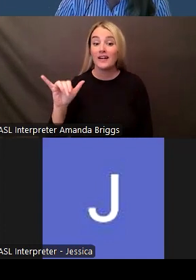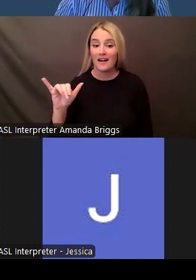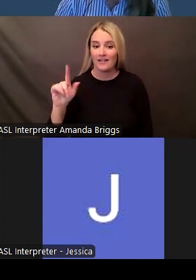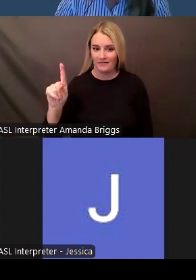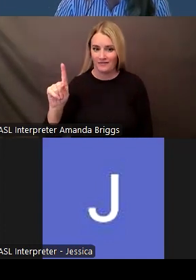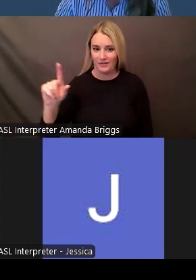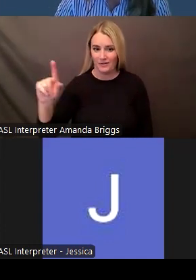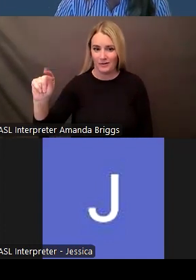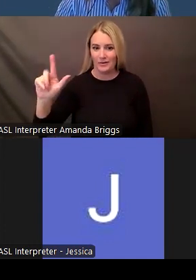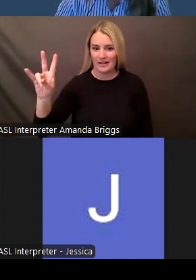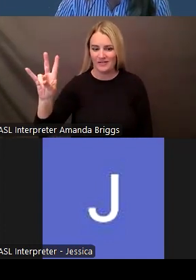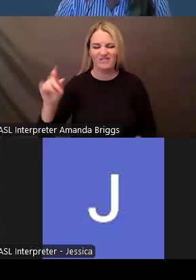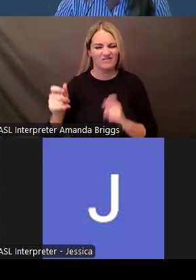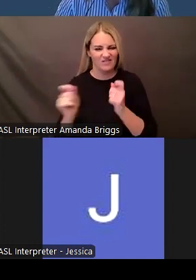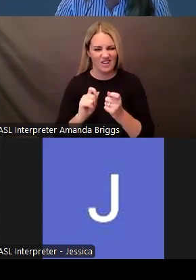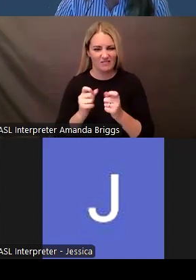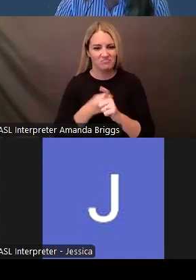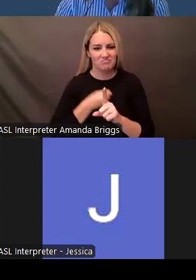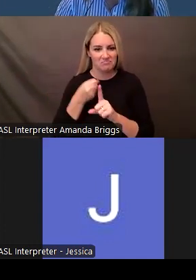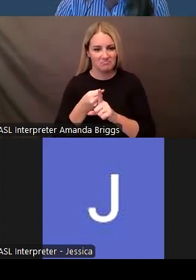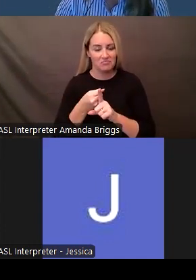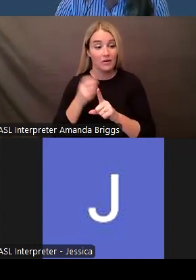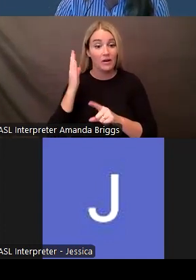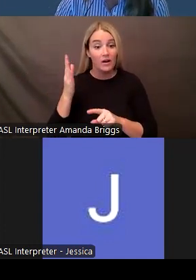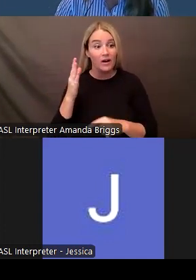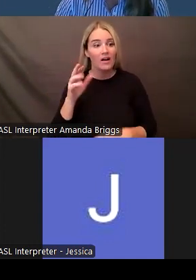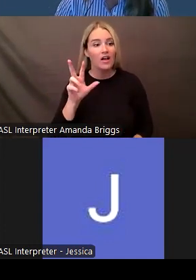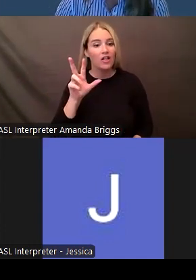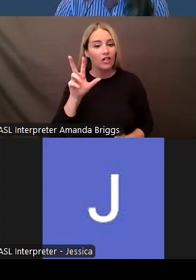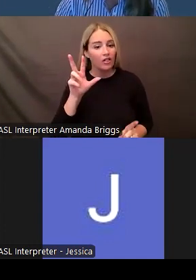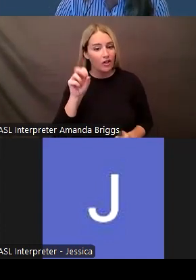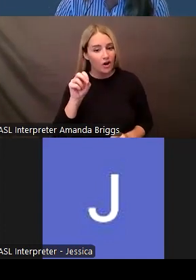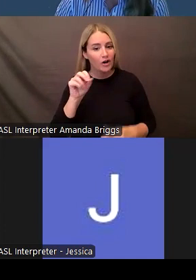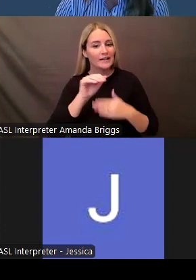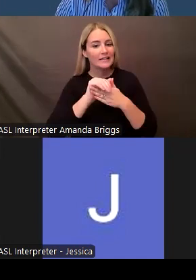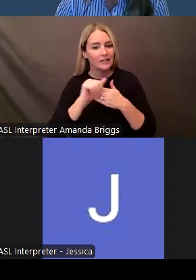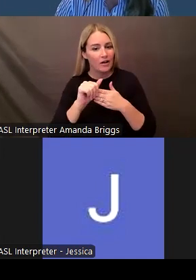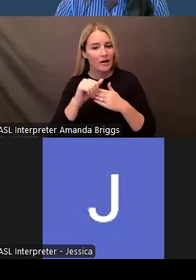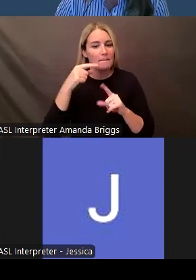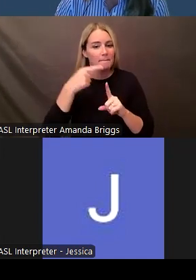And that will be the implementation of $30 monthly premiums